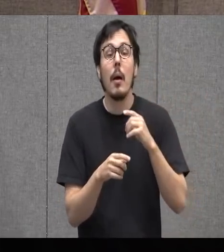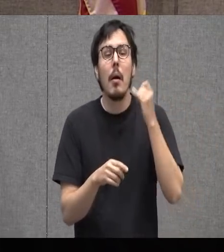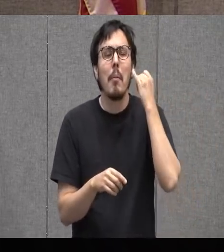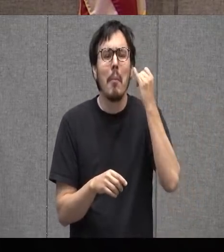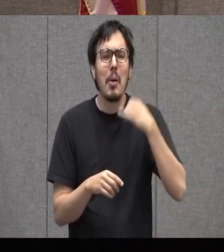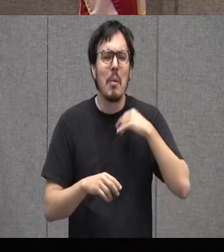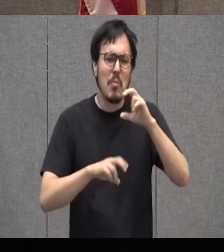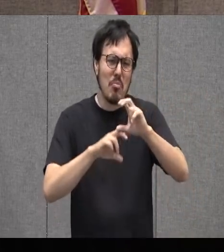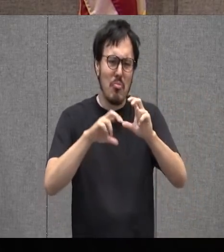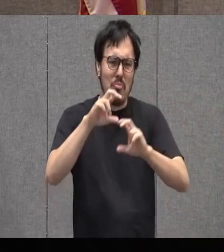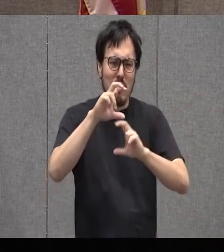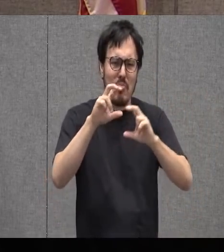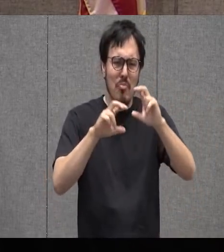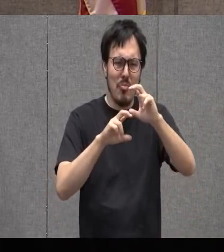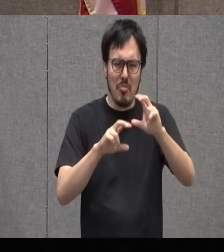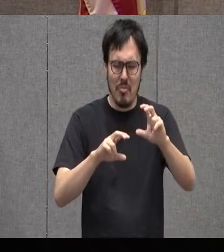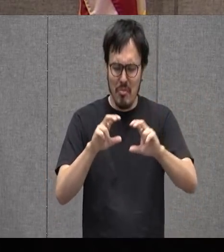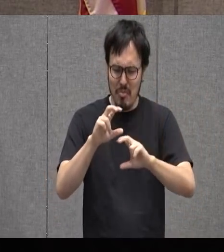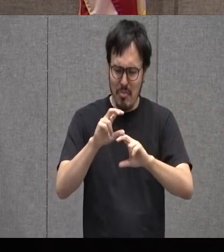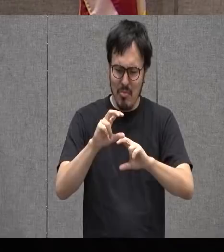am I making new matter?